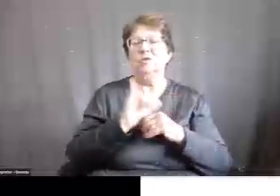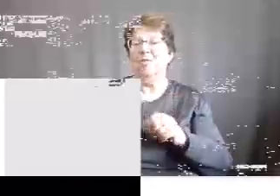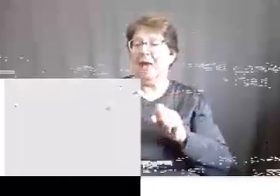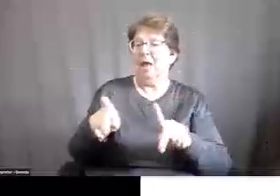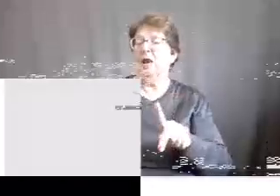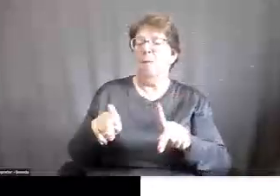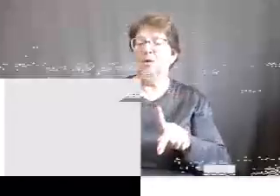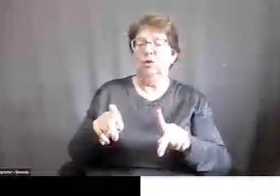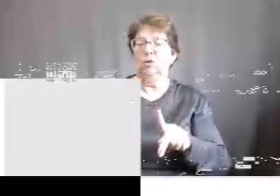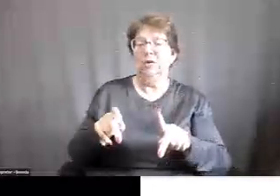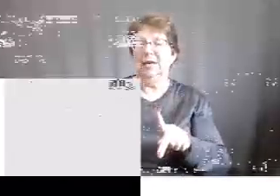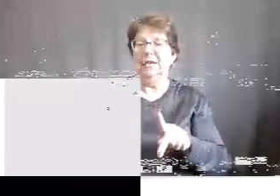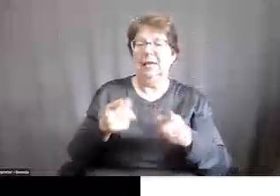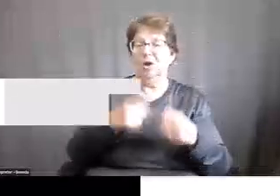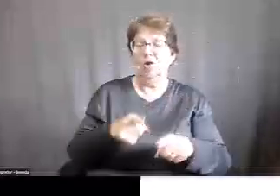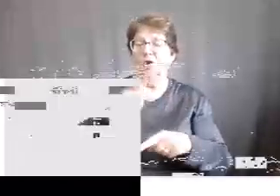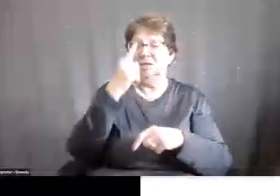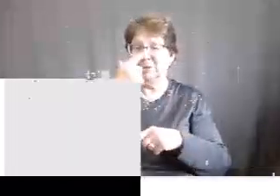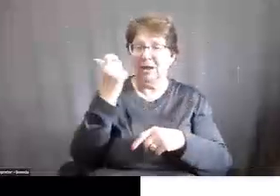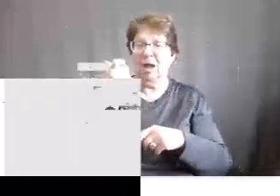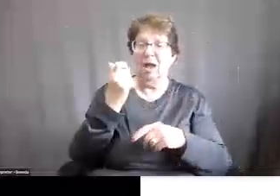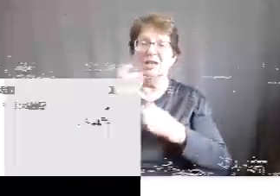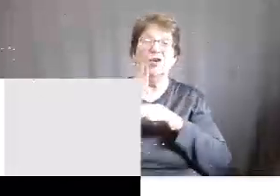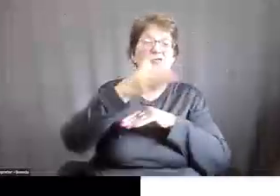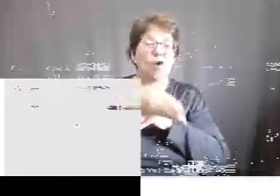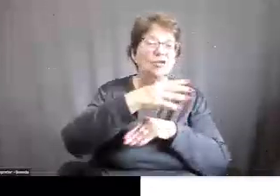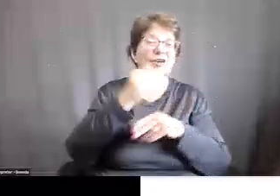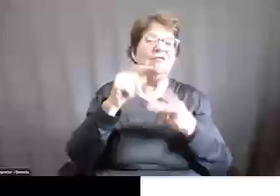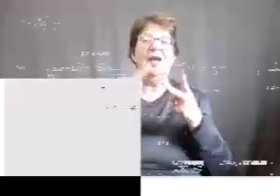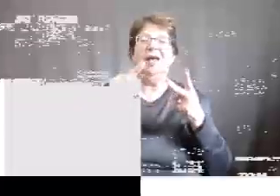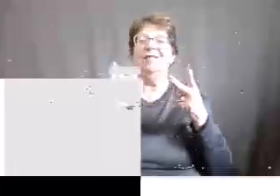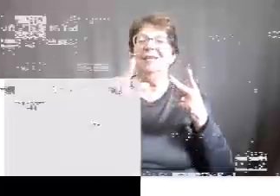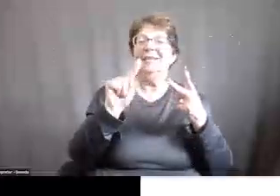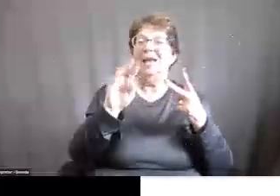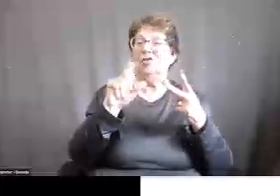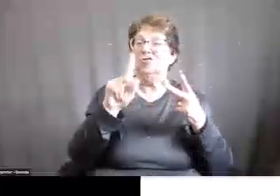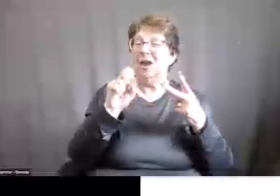Boardroom: occurs because the crossover and the tail tracks are eliminated? Is that accurate?